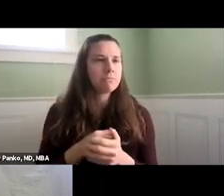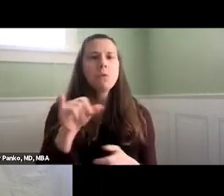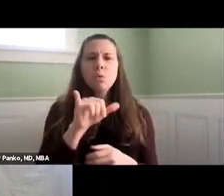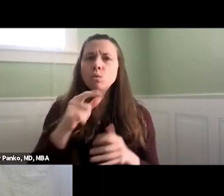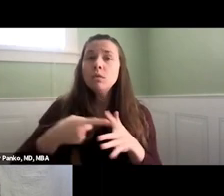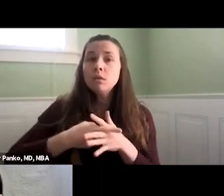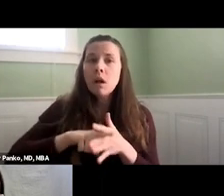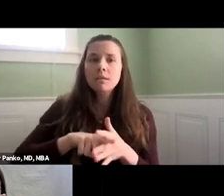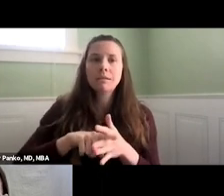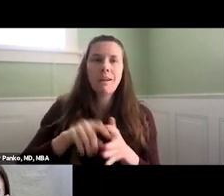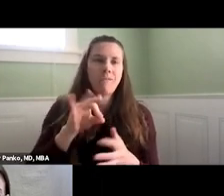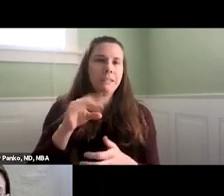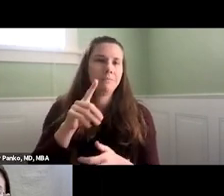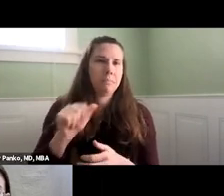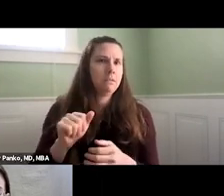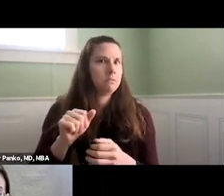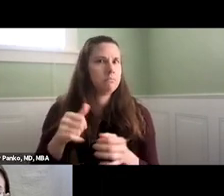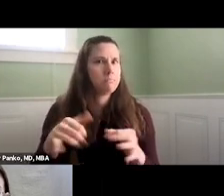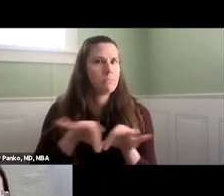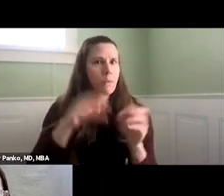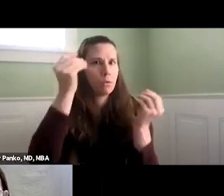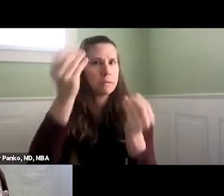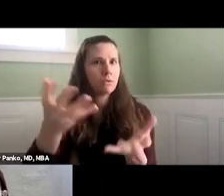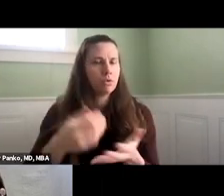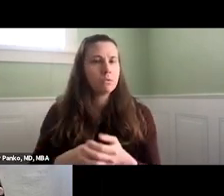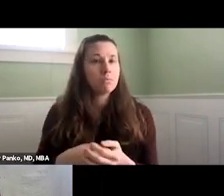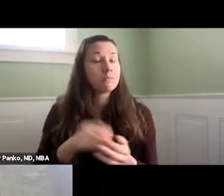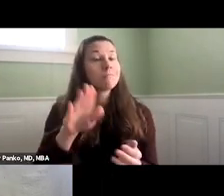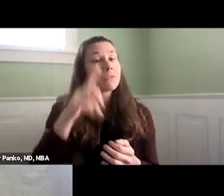the lived experiences of a culturally Deaf person, and a person who uses ASL, versus